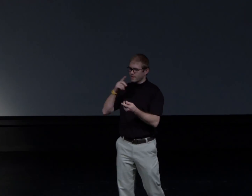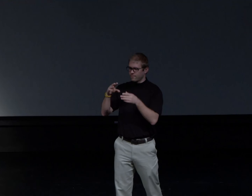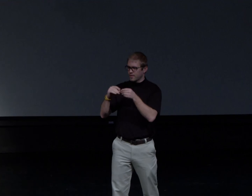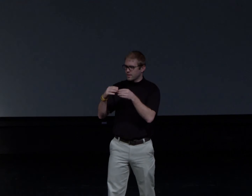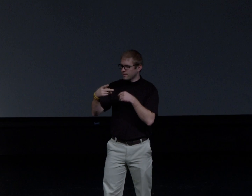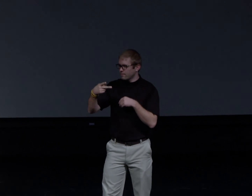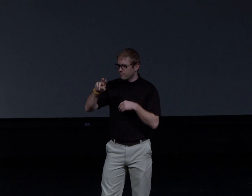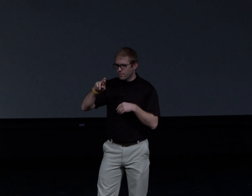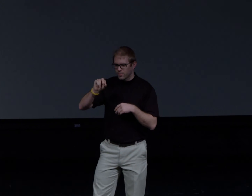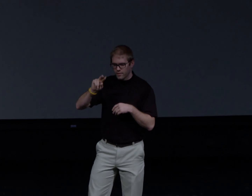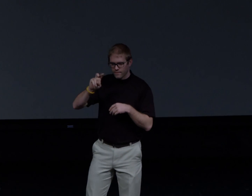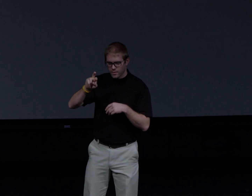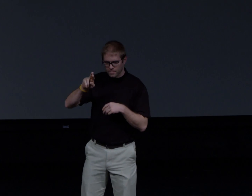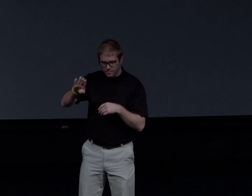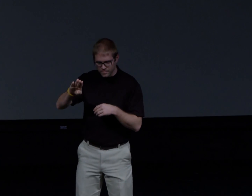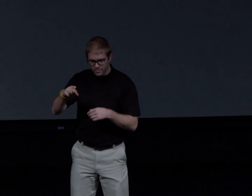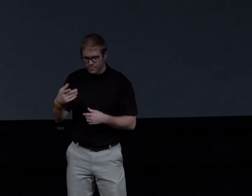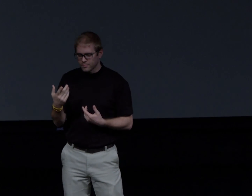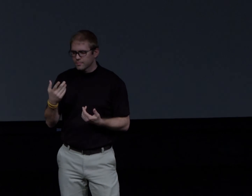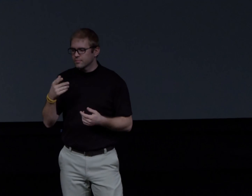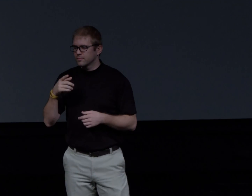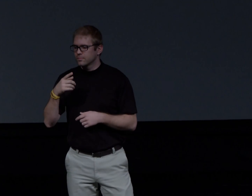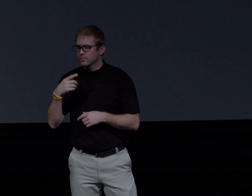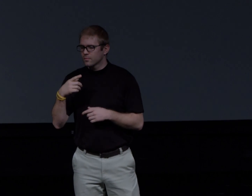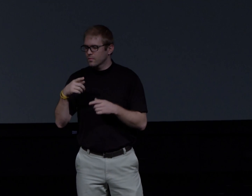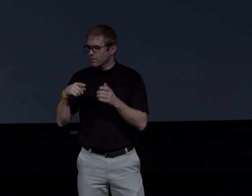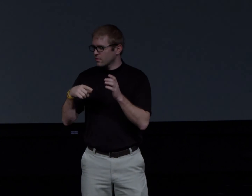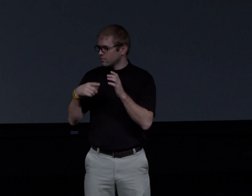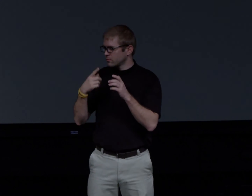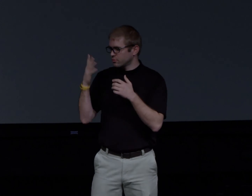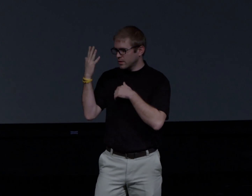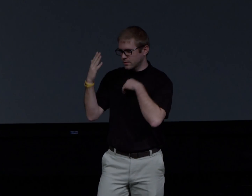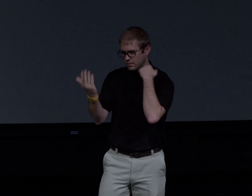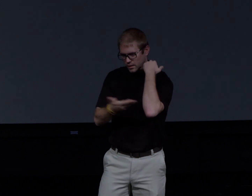I'd like to share with you now a proverb.